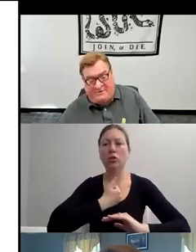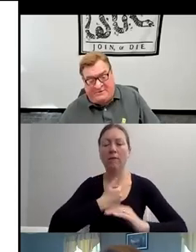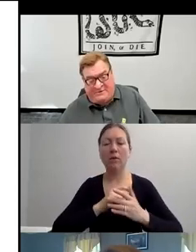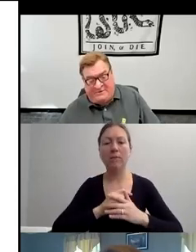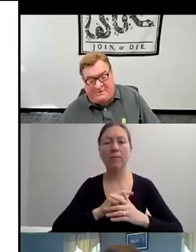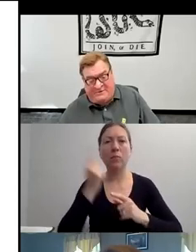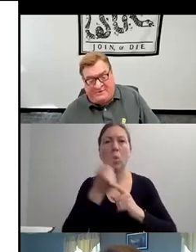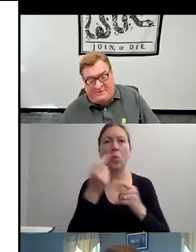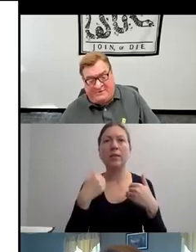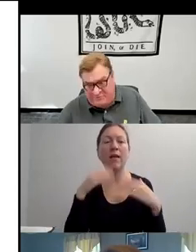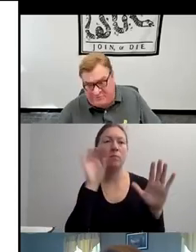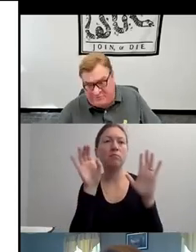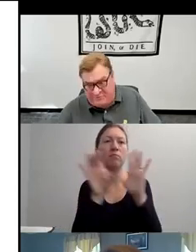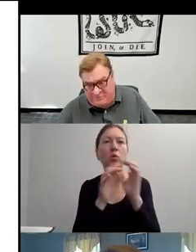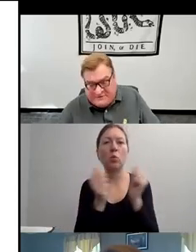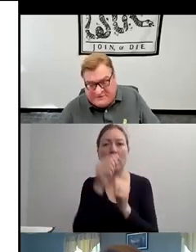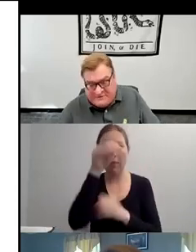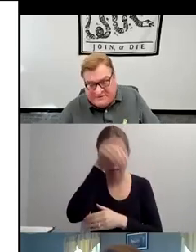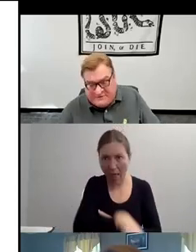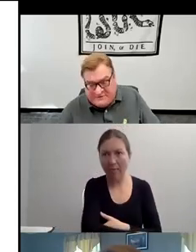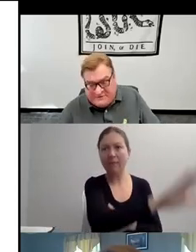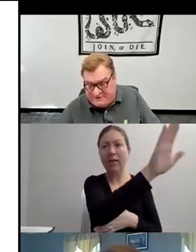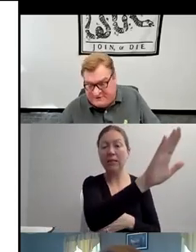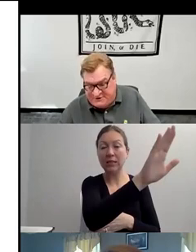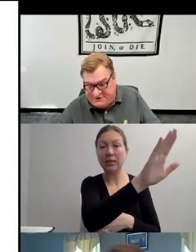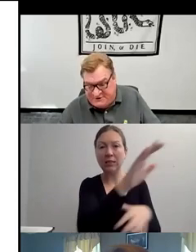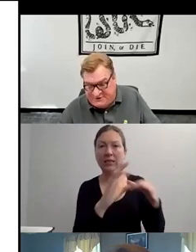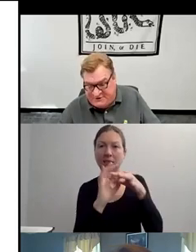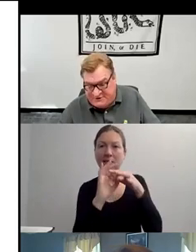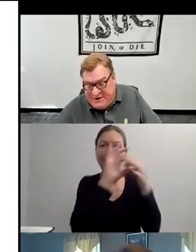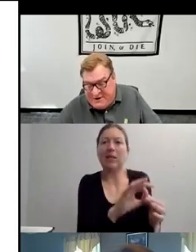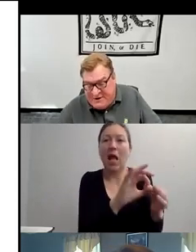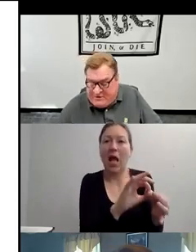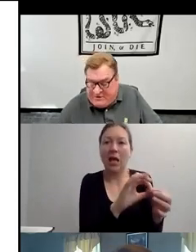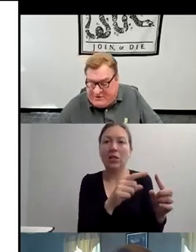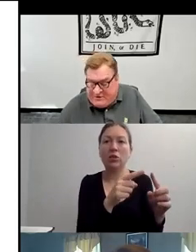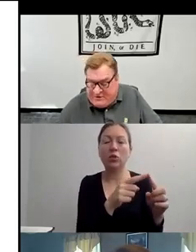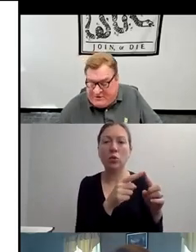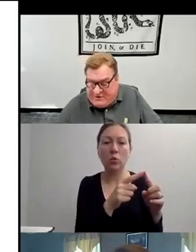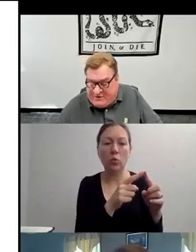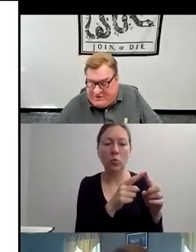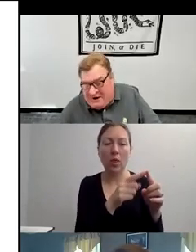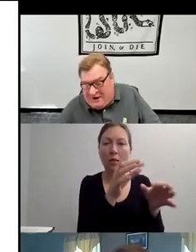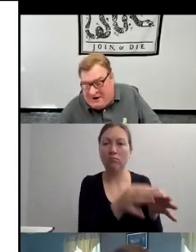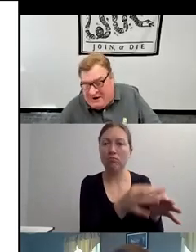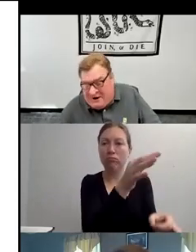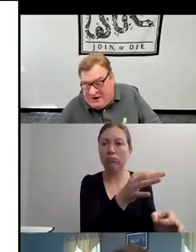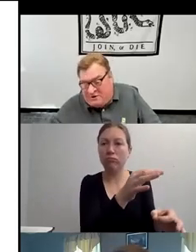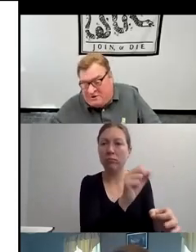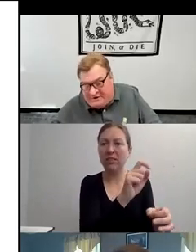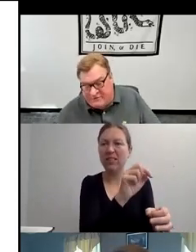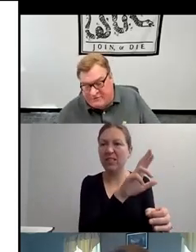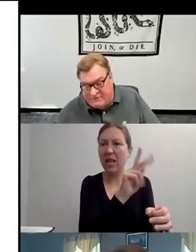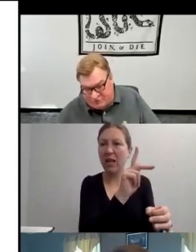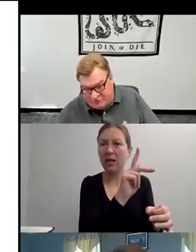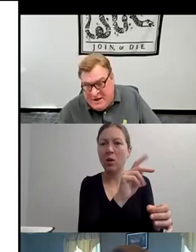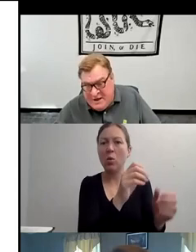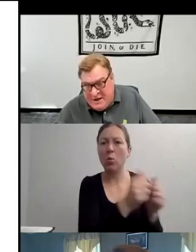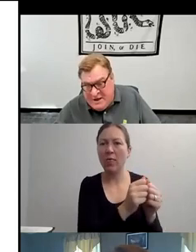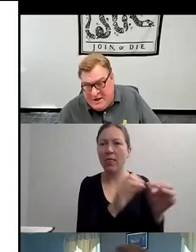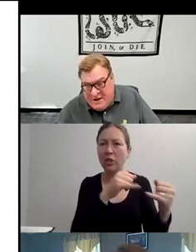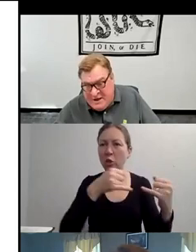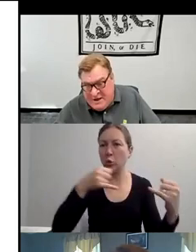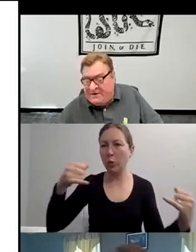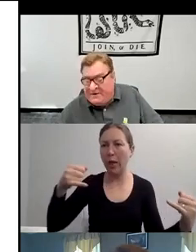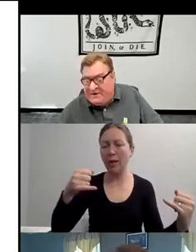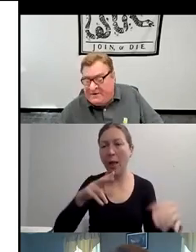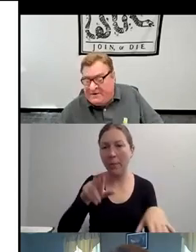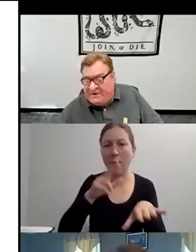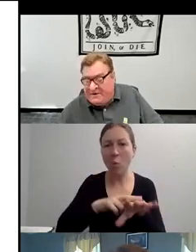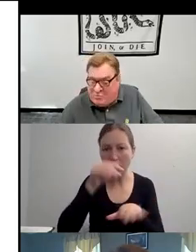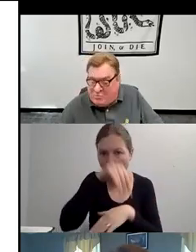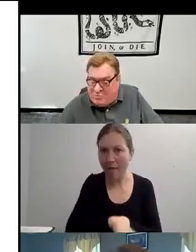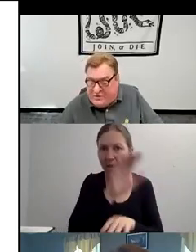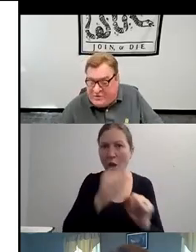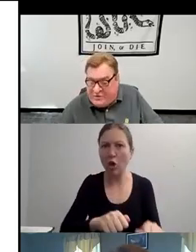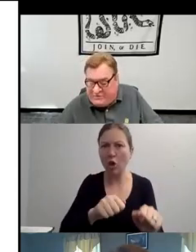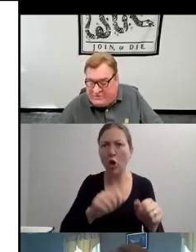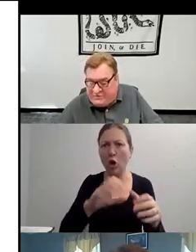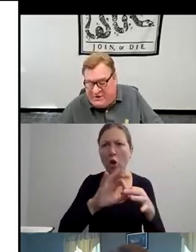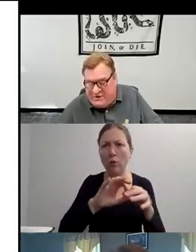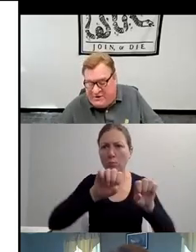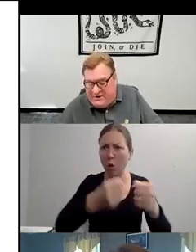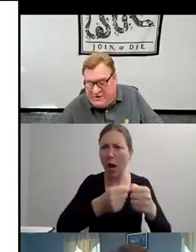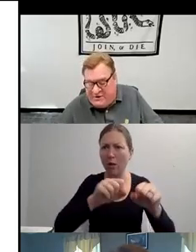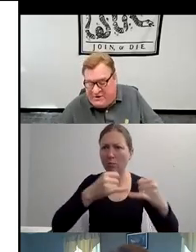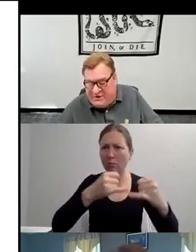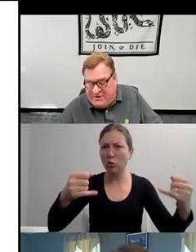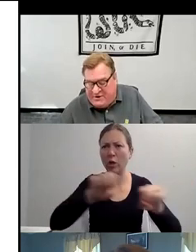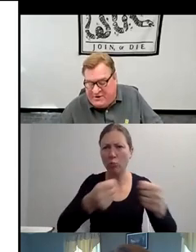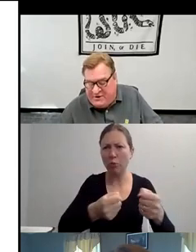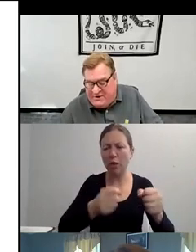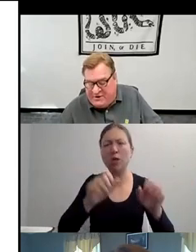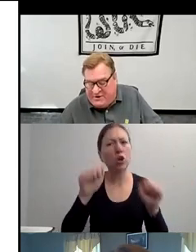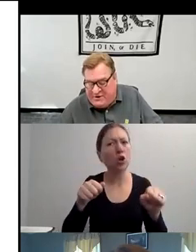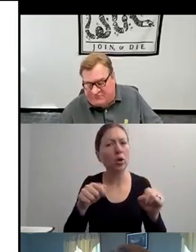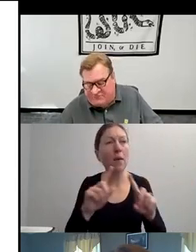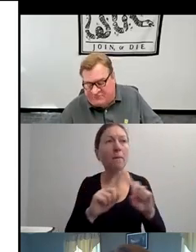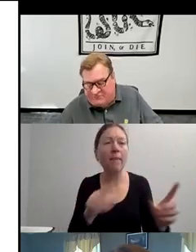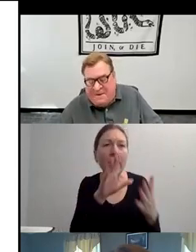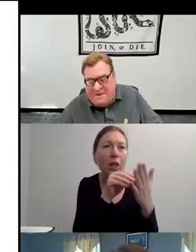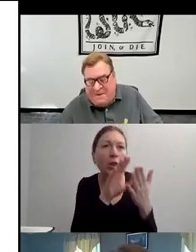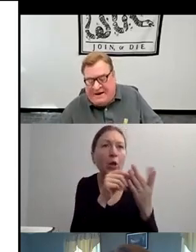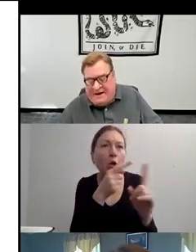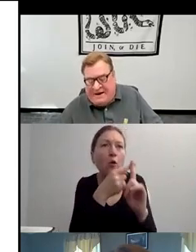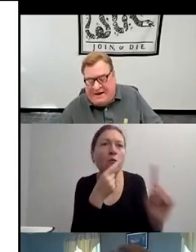"AND THE REASON WHY THE COMMUNITY CHOSE THE WORD INSPIRATIONAL PORNOGRAPHY, IT'S NOT PORNOGRAPHY